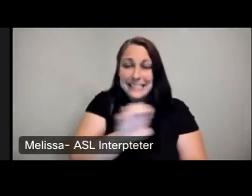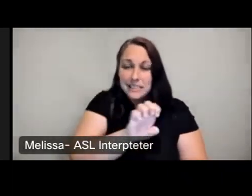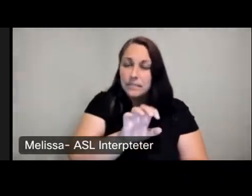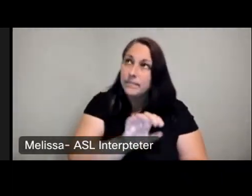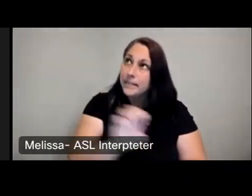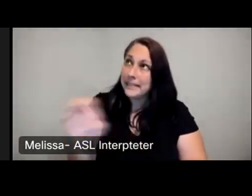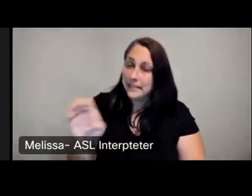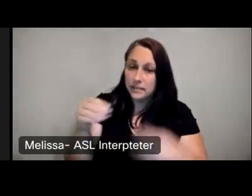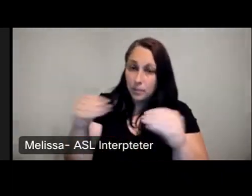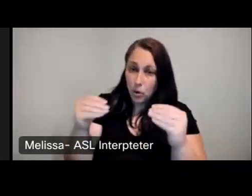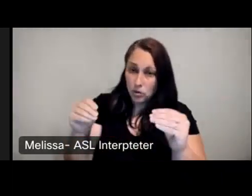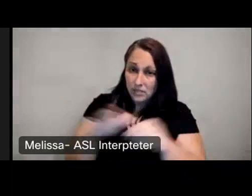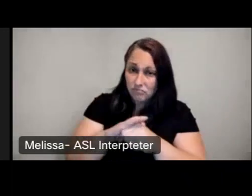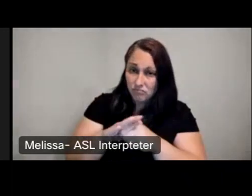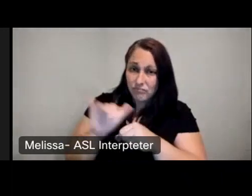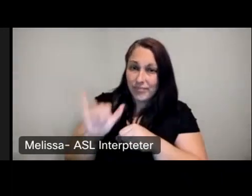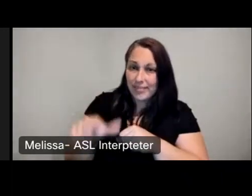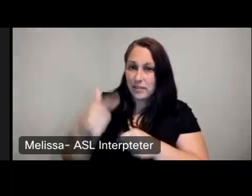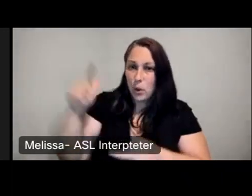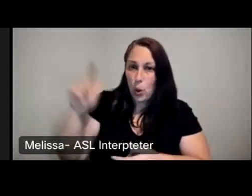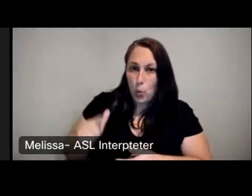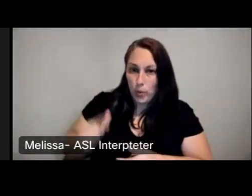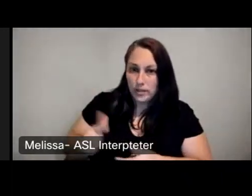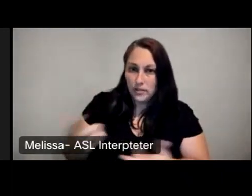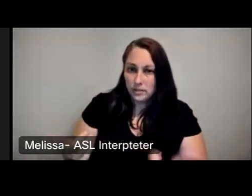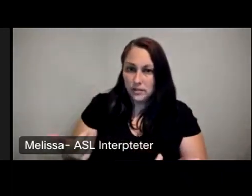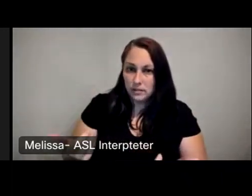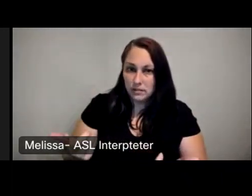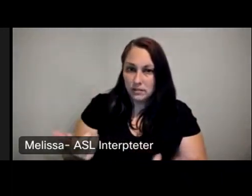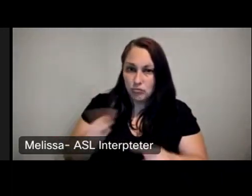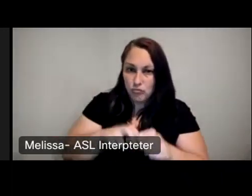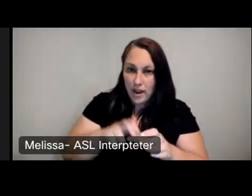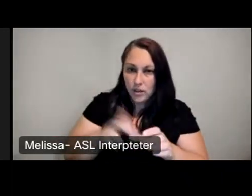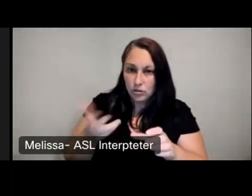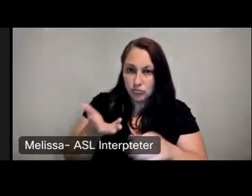and I've watched it I mean you can sit outside the the DDOT building and look at the circulator